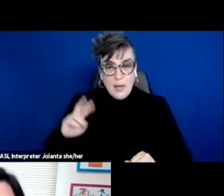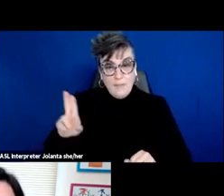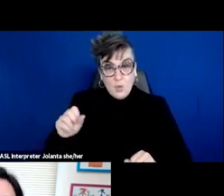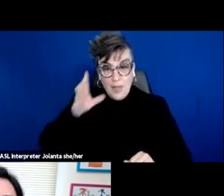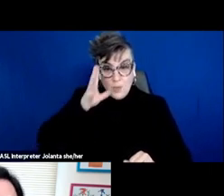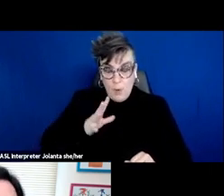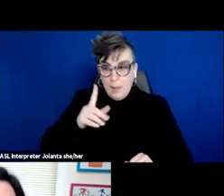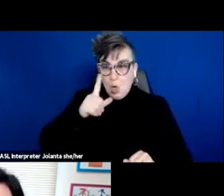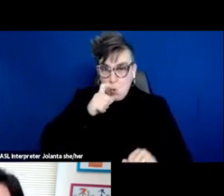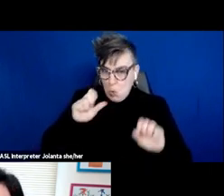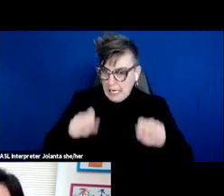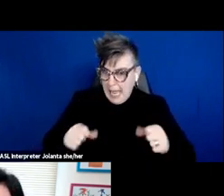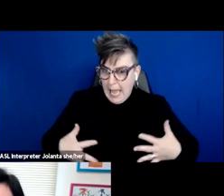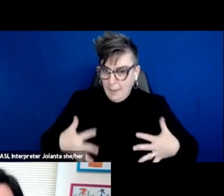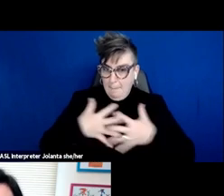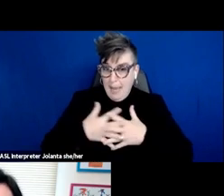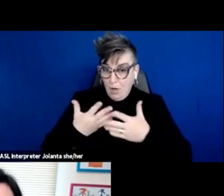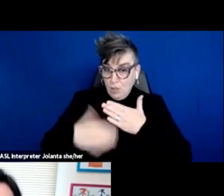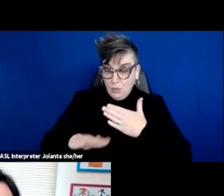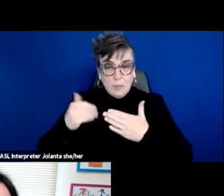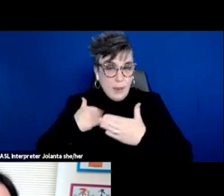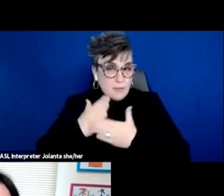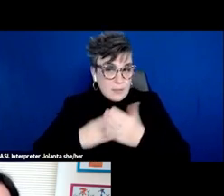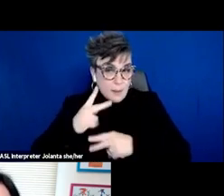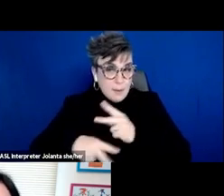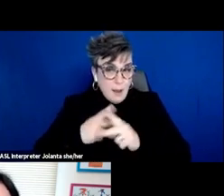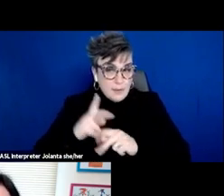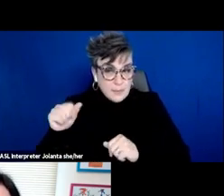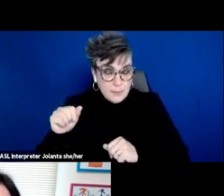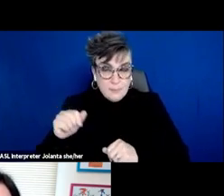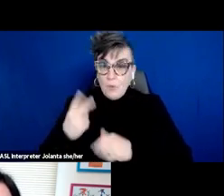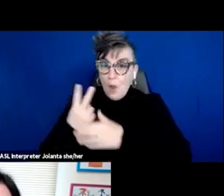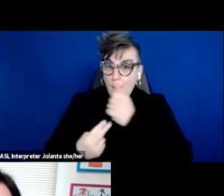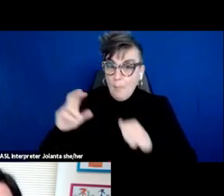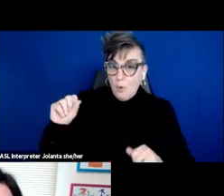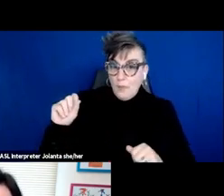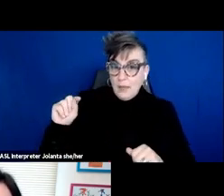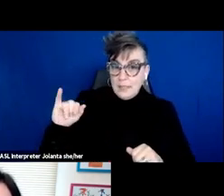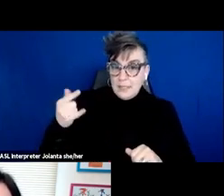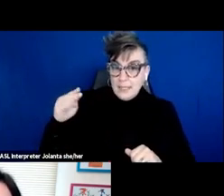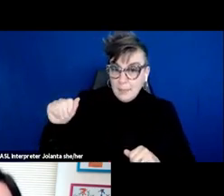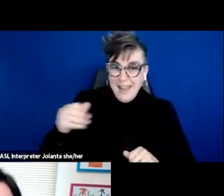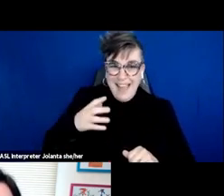type of disability. In the past both stigmas associated with disability and sexuality,